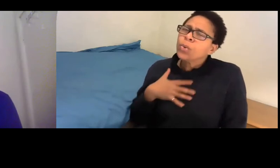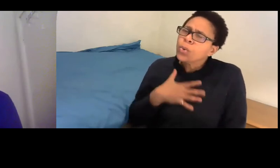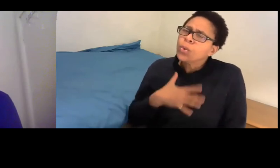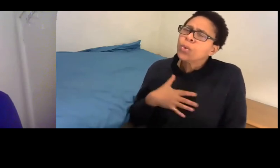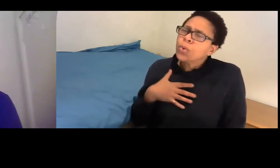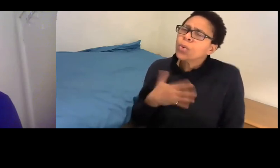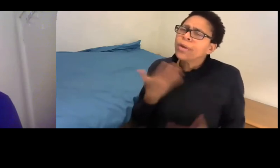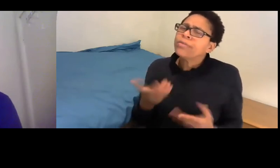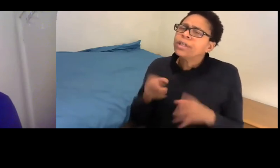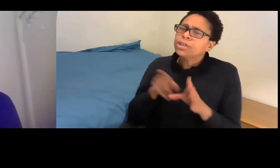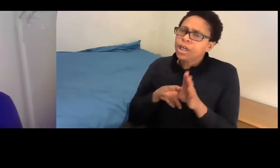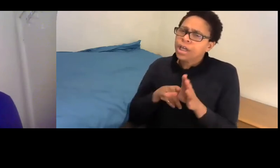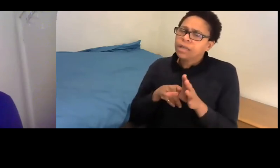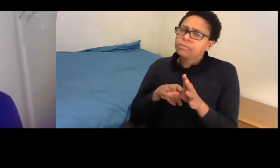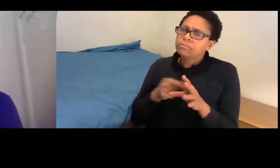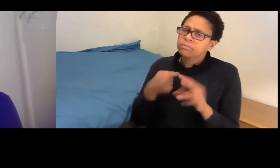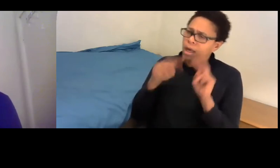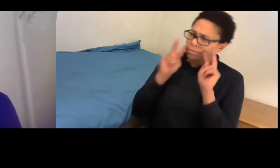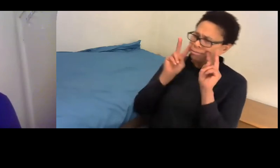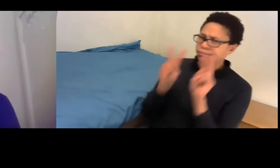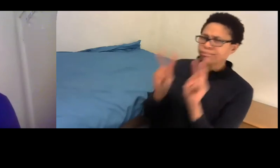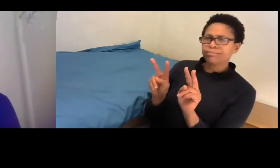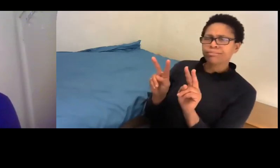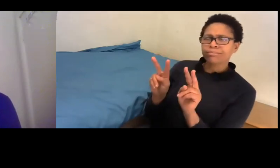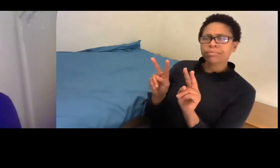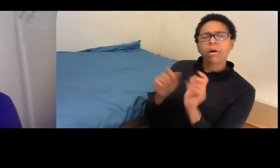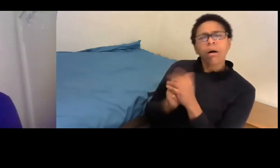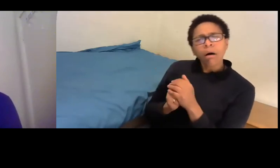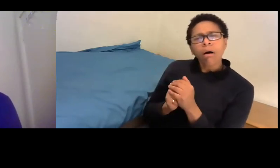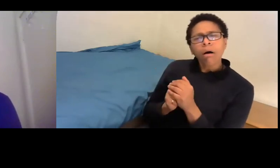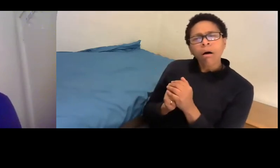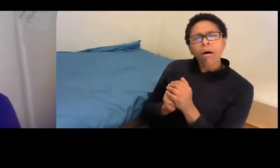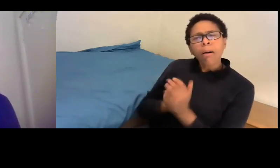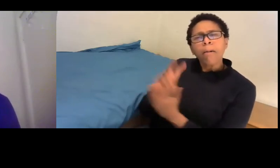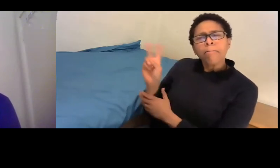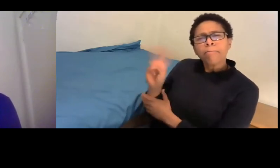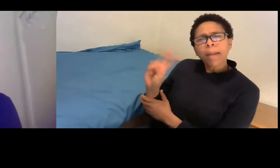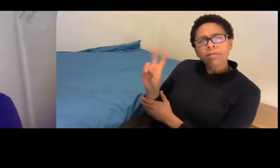protests by Muslim parents at the Anderton Park School in